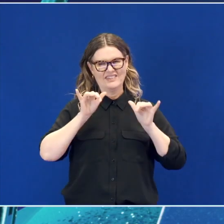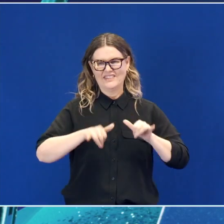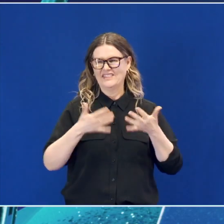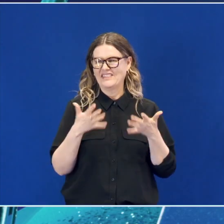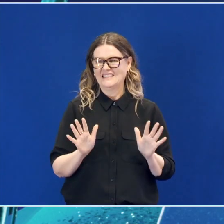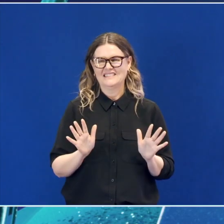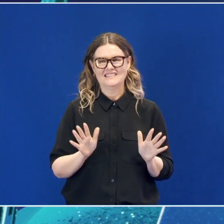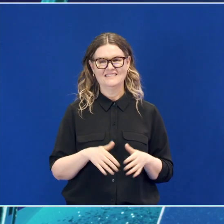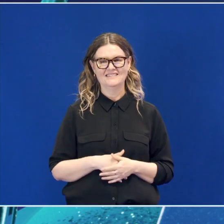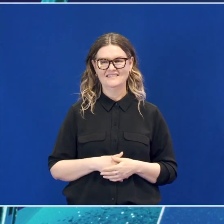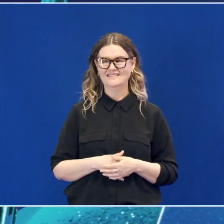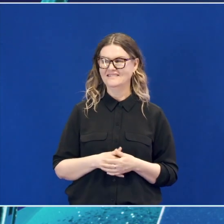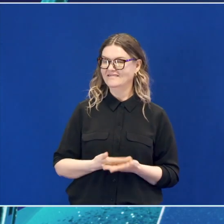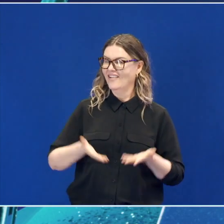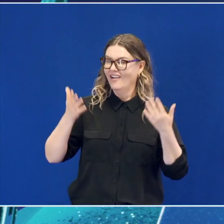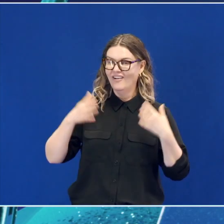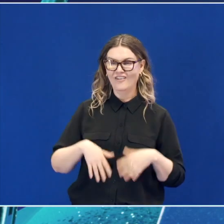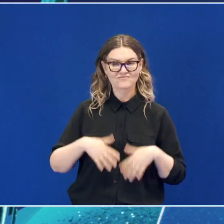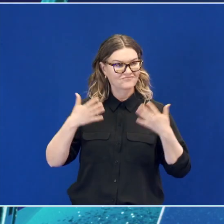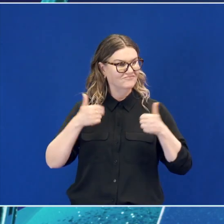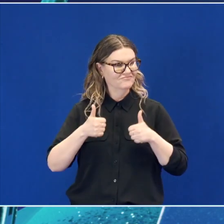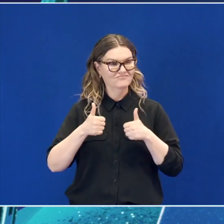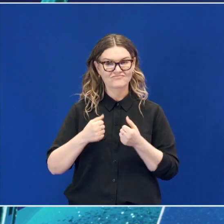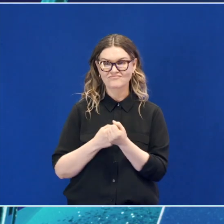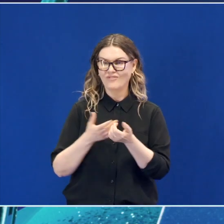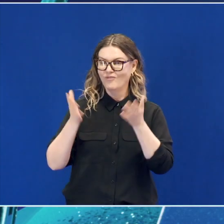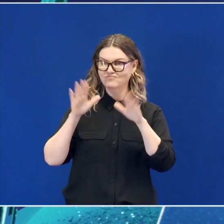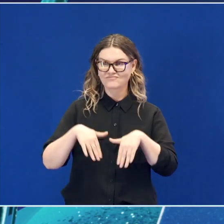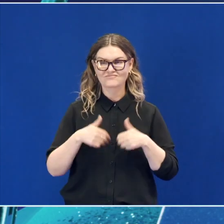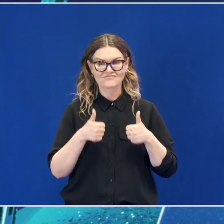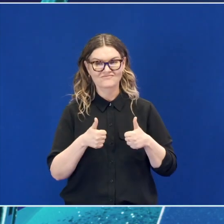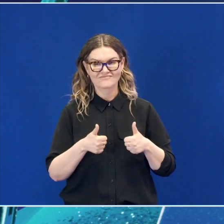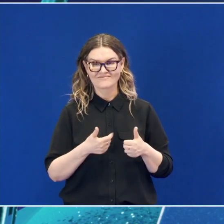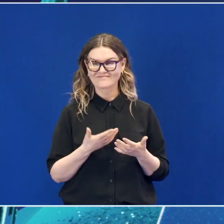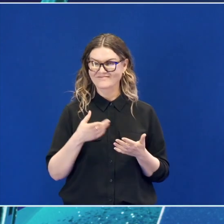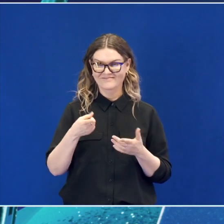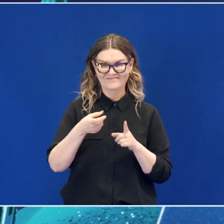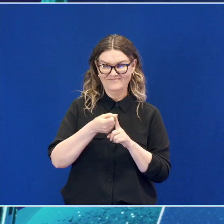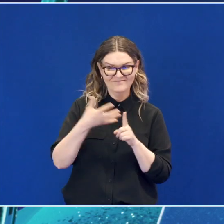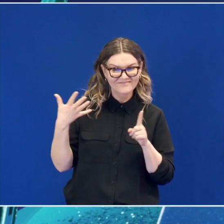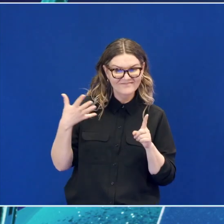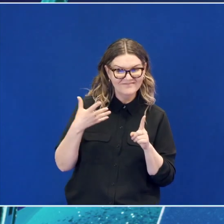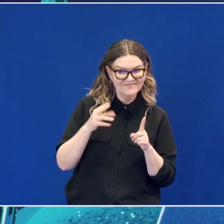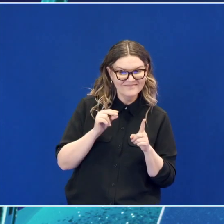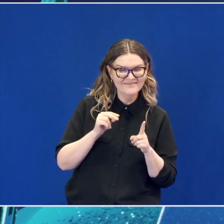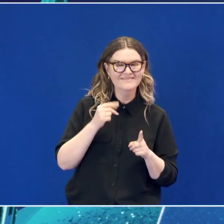So Ed, you can take a while . Yeah, I agree. Hang on, hang on. You've got at least five minutes. Yeah, right.